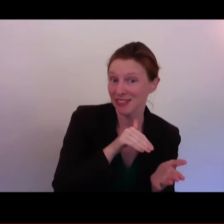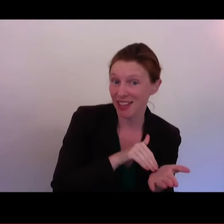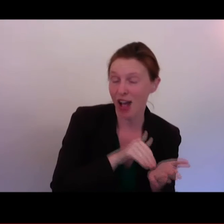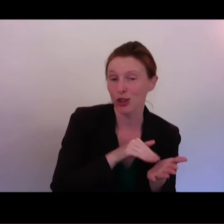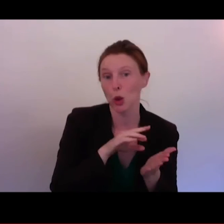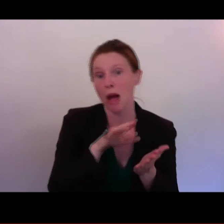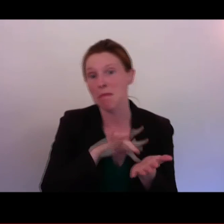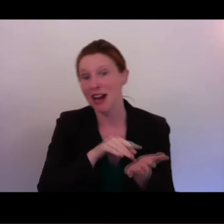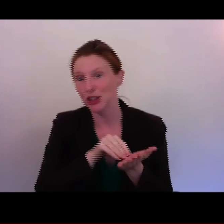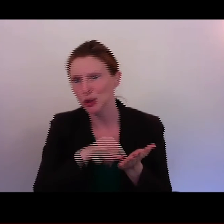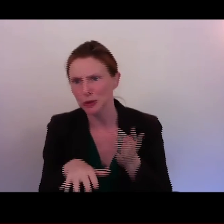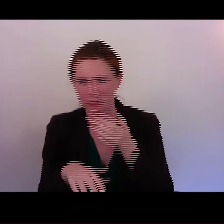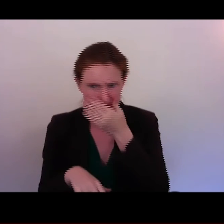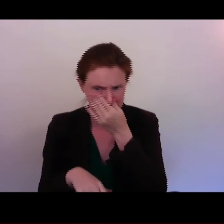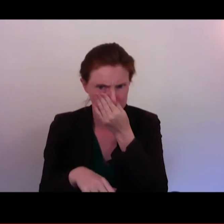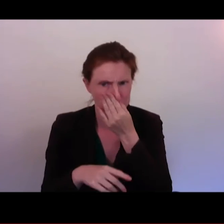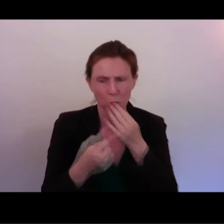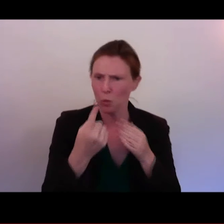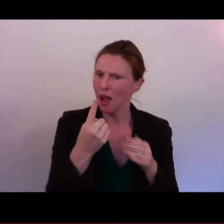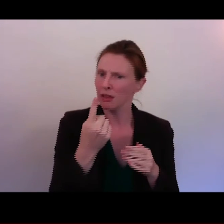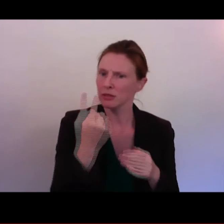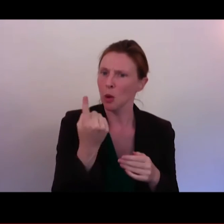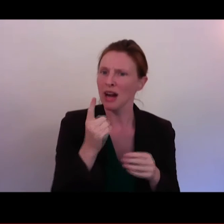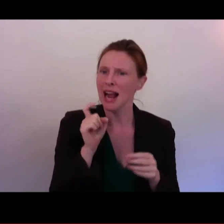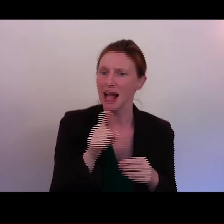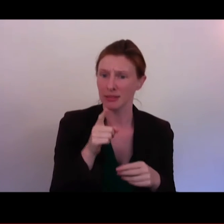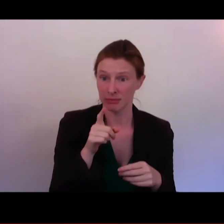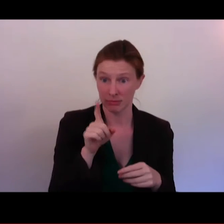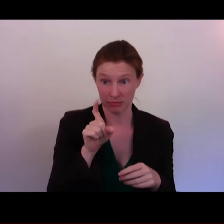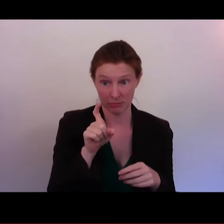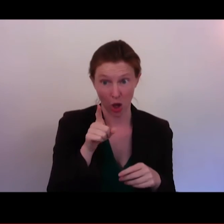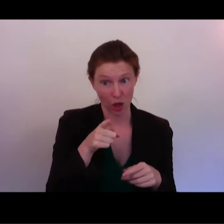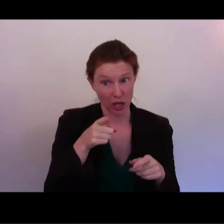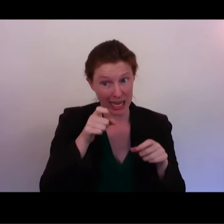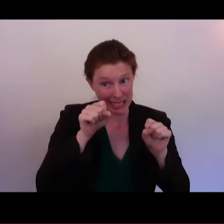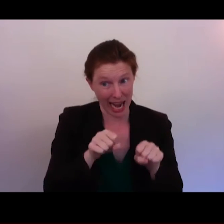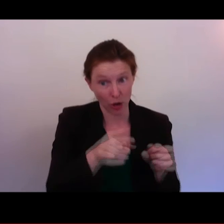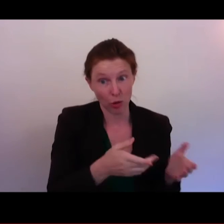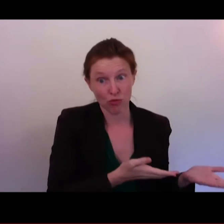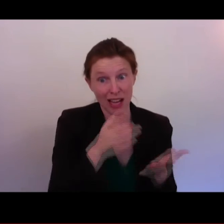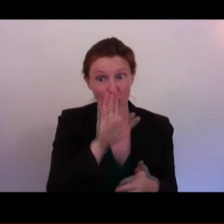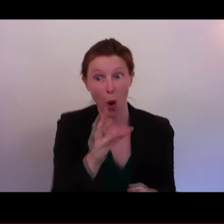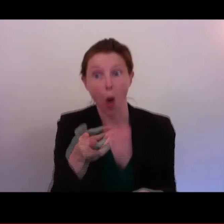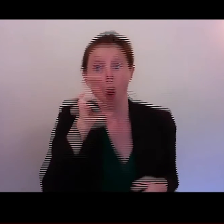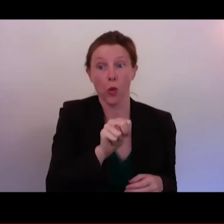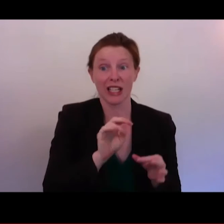who identify as having a disability, whether they're a med student or a physician. Now I'm wondering,